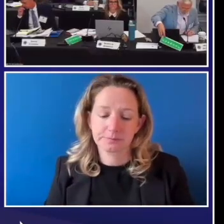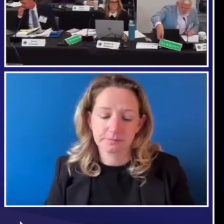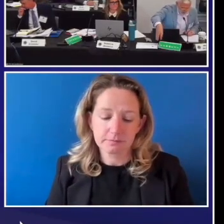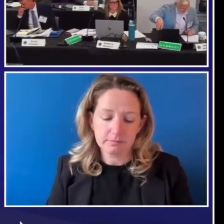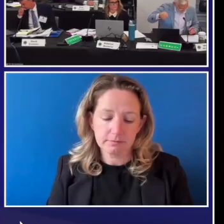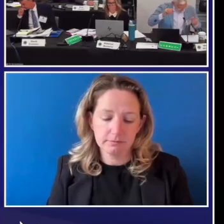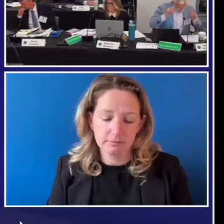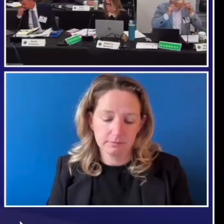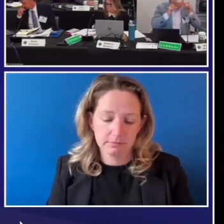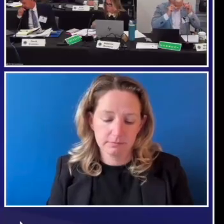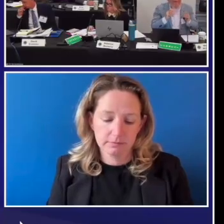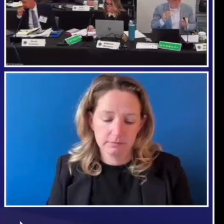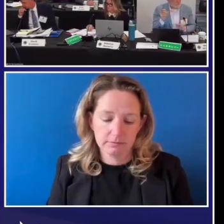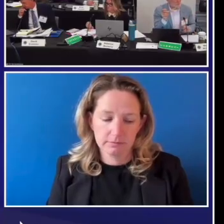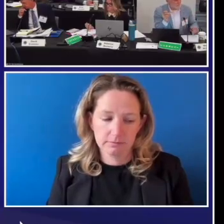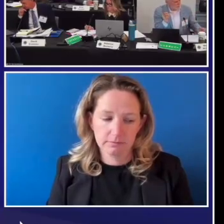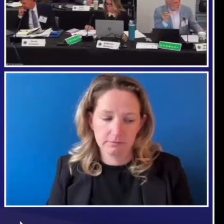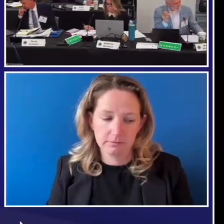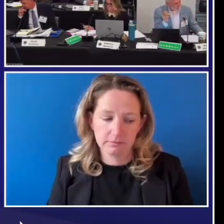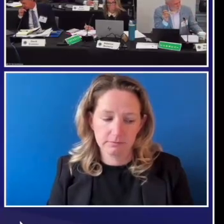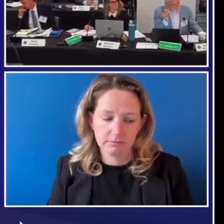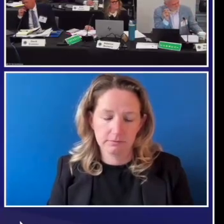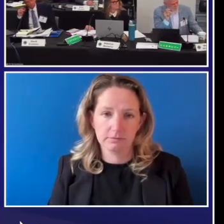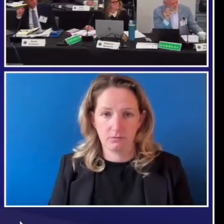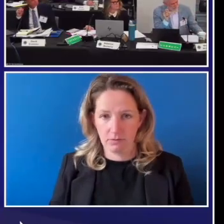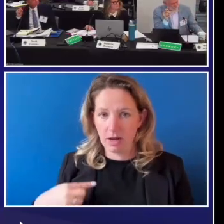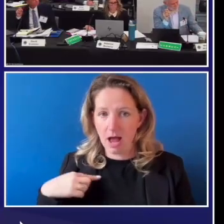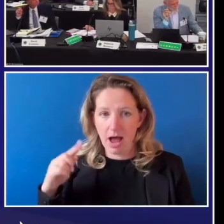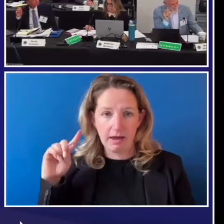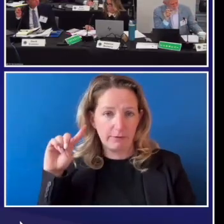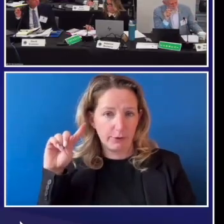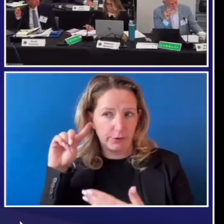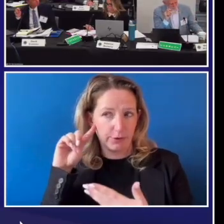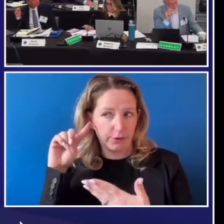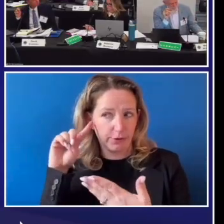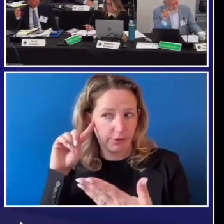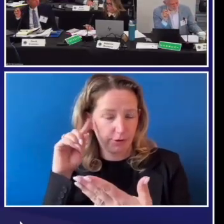Um, I've heard this several times, and so I'm going to ask for a primer on this.